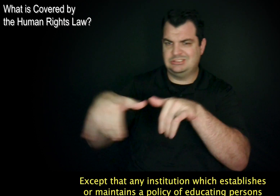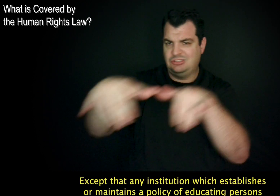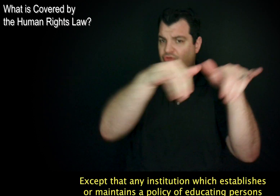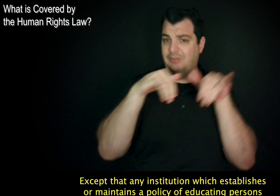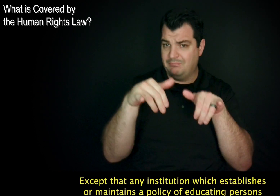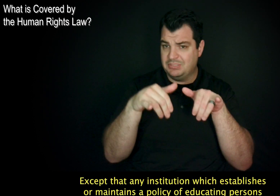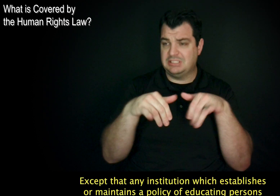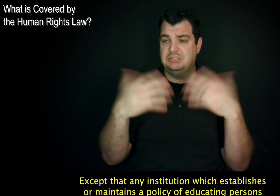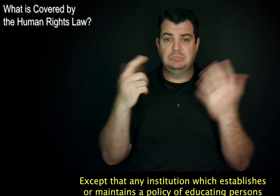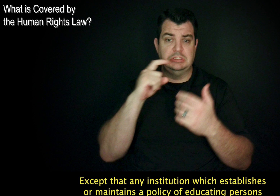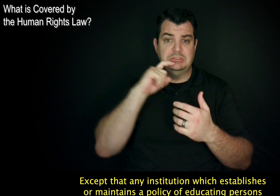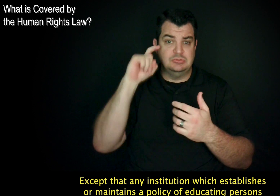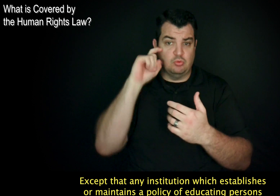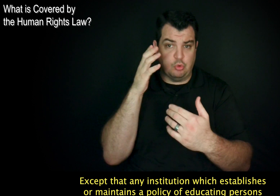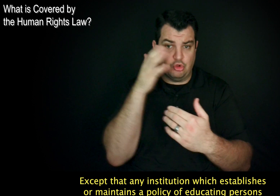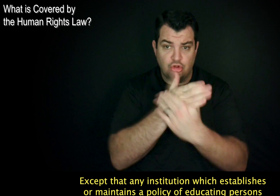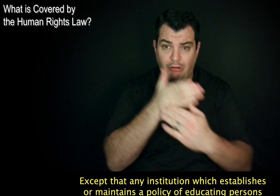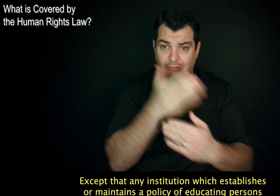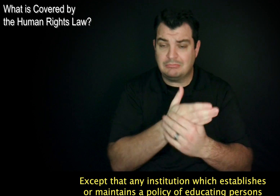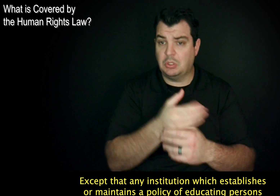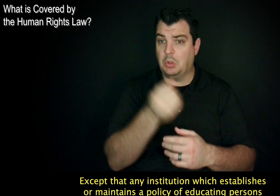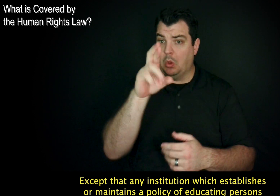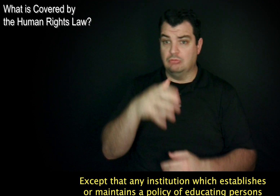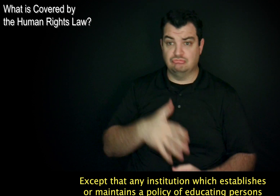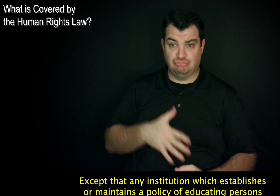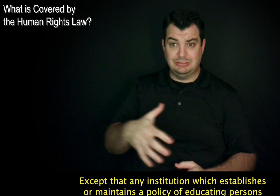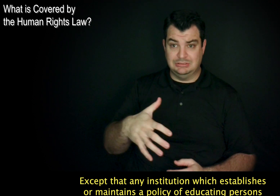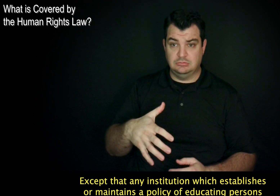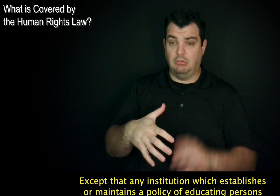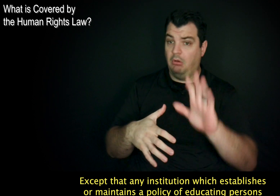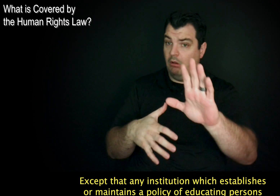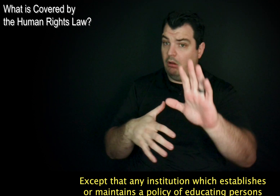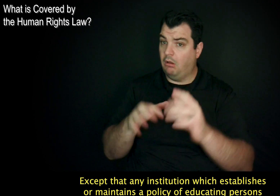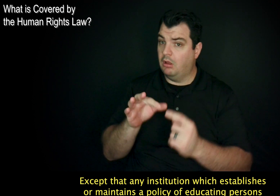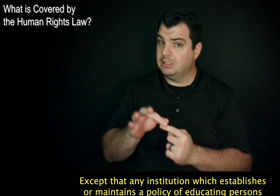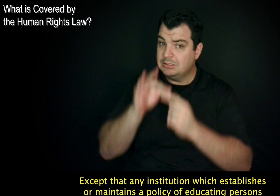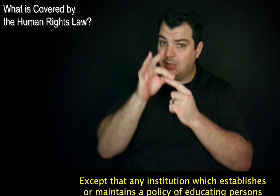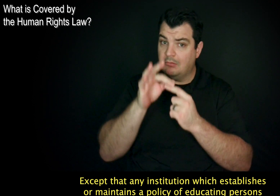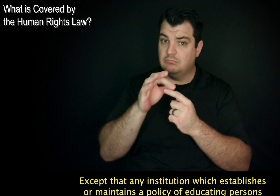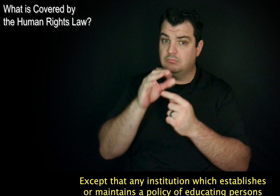Except that any institution which establishes or maintains a policy of educating persons